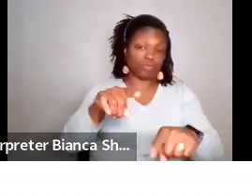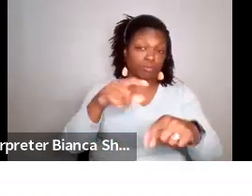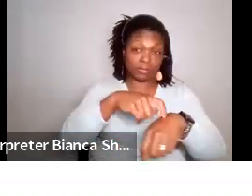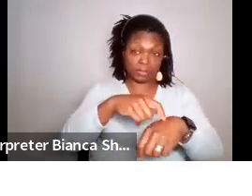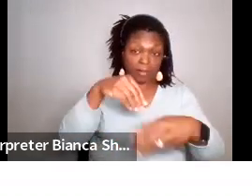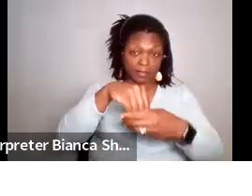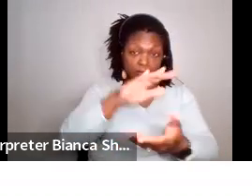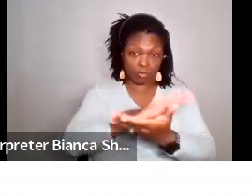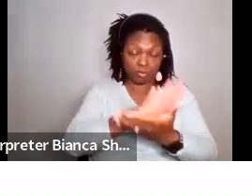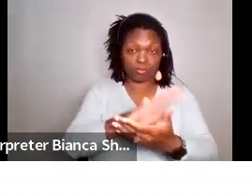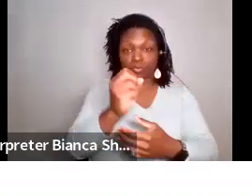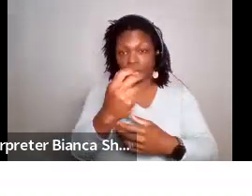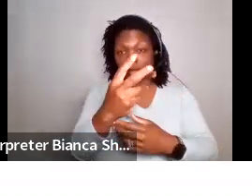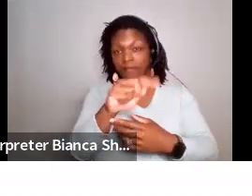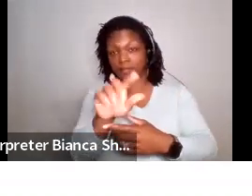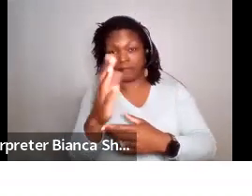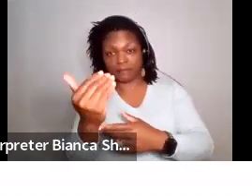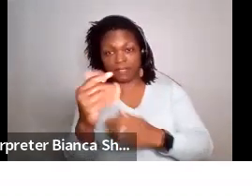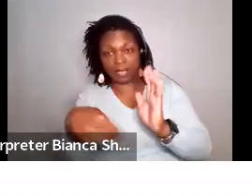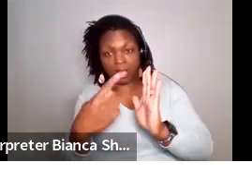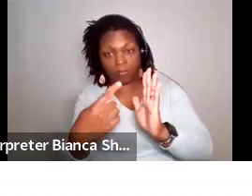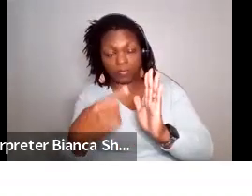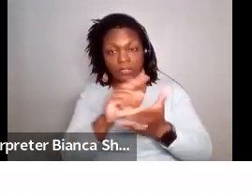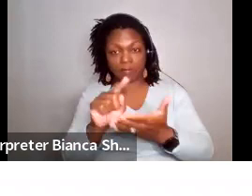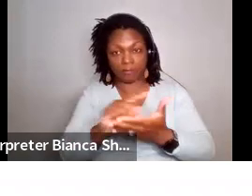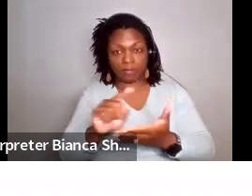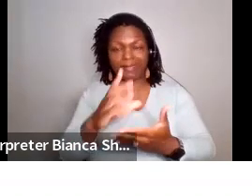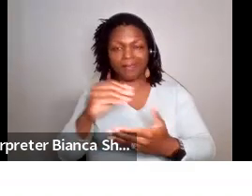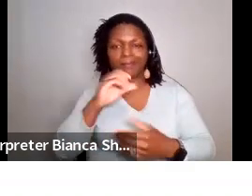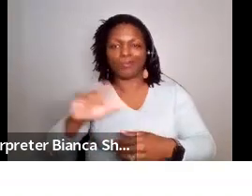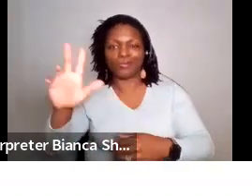Between 12 and 15 h per week, and under age 22.